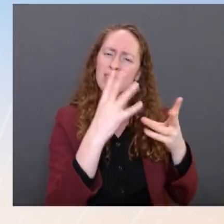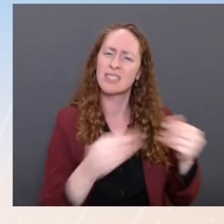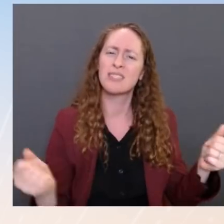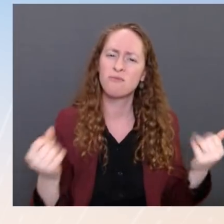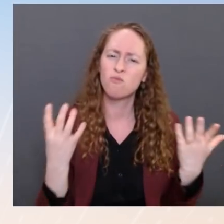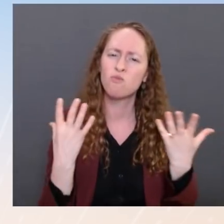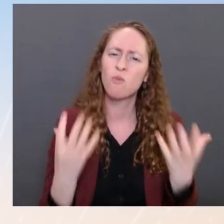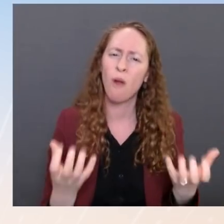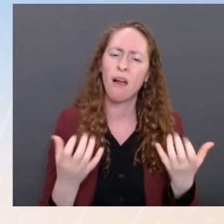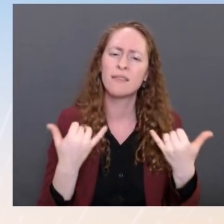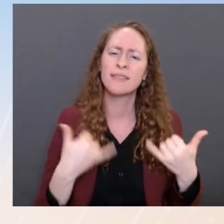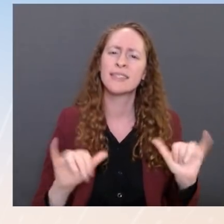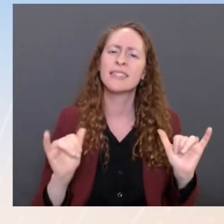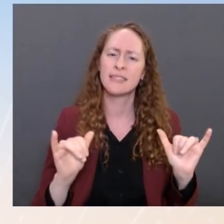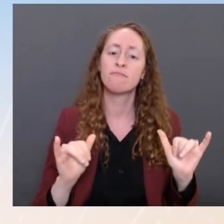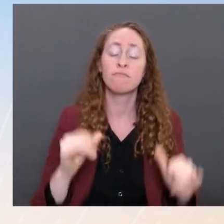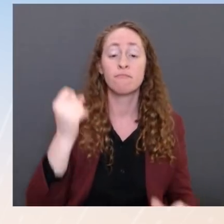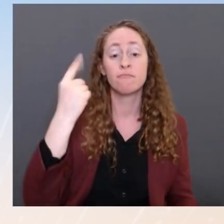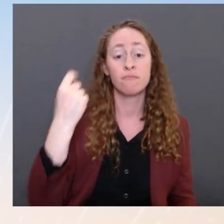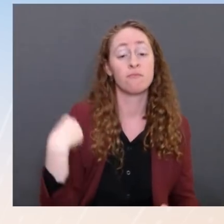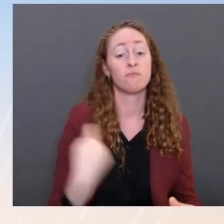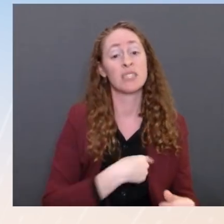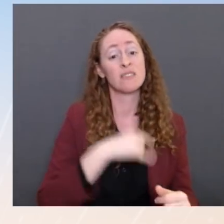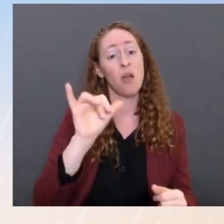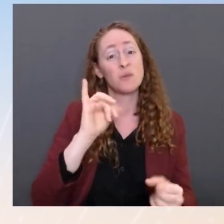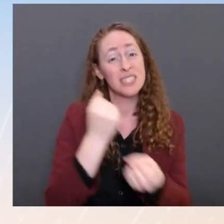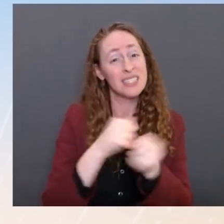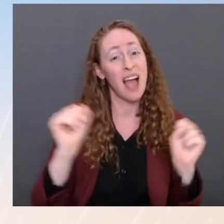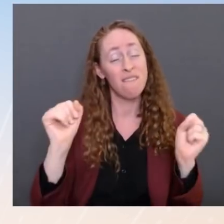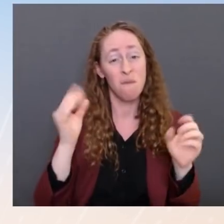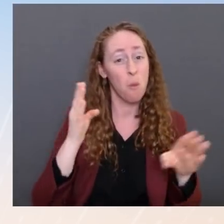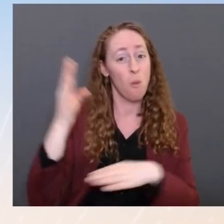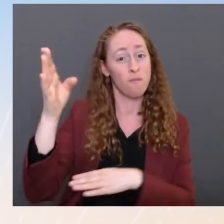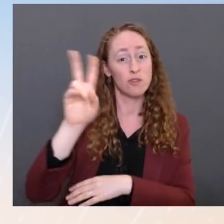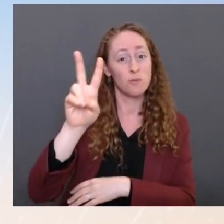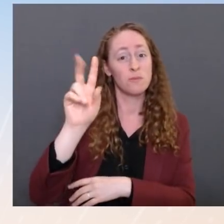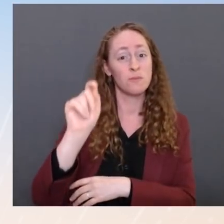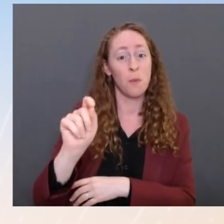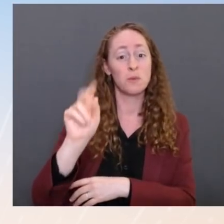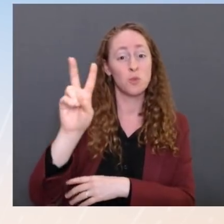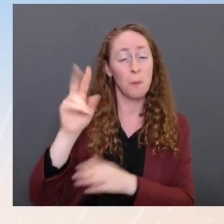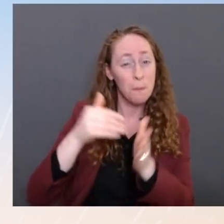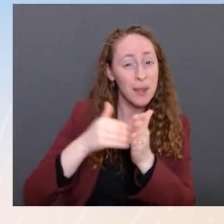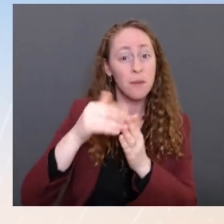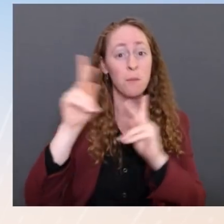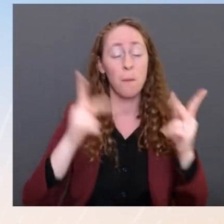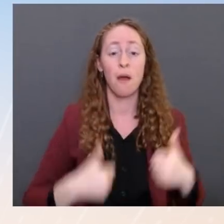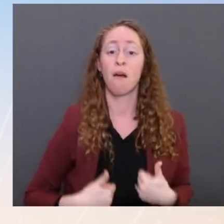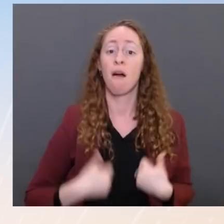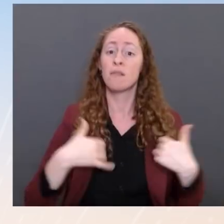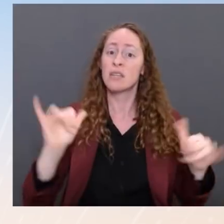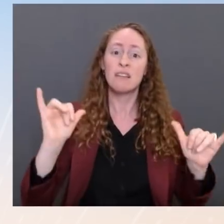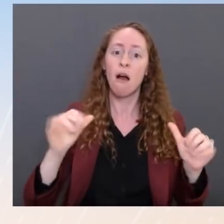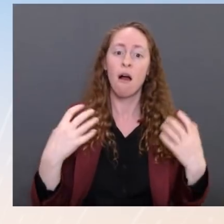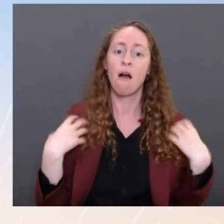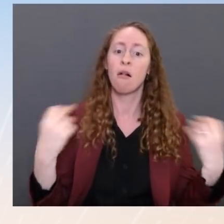and $900 billion in healthcare costs. There's more work that needs to be done, more work to fight misinformation, more work to get more people vaccinated.